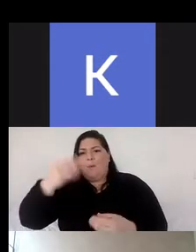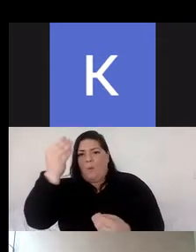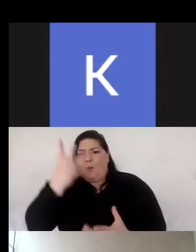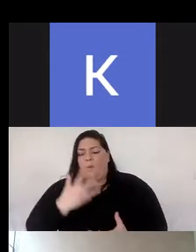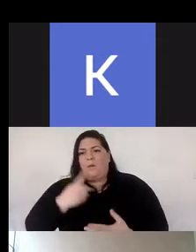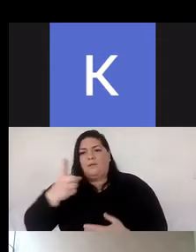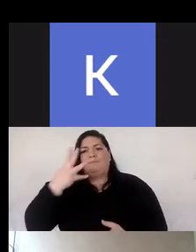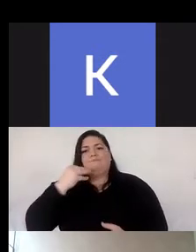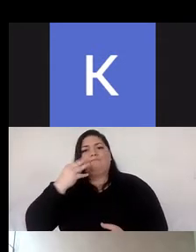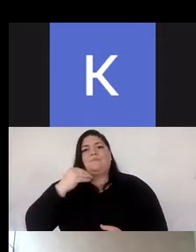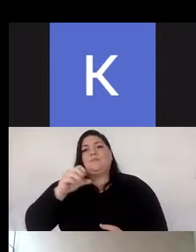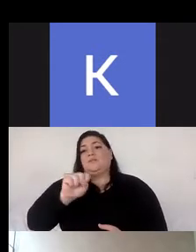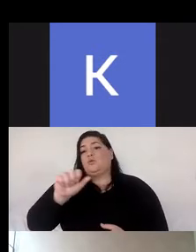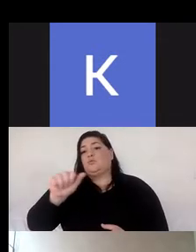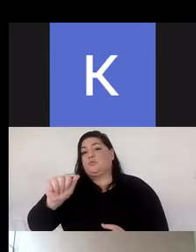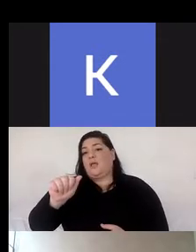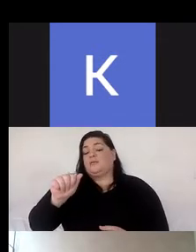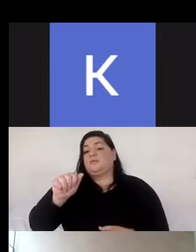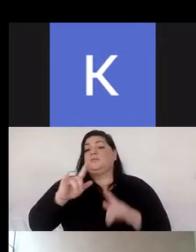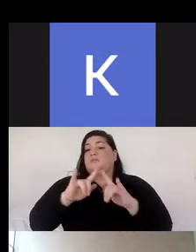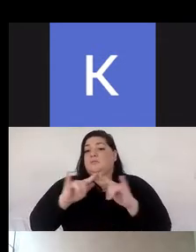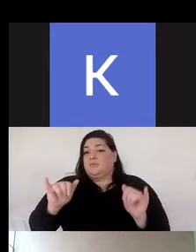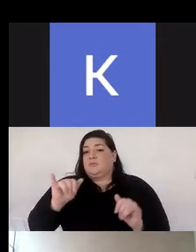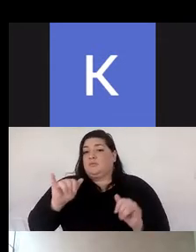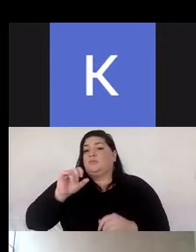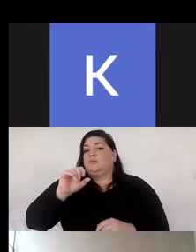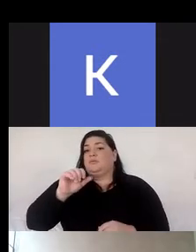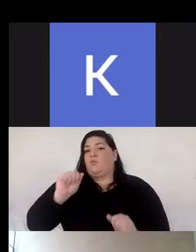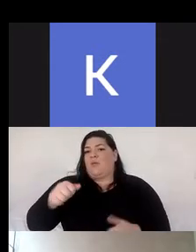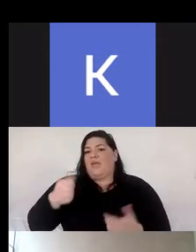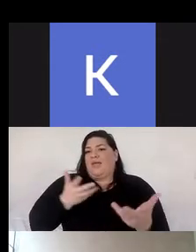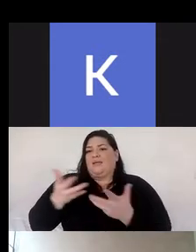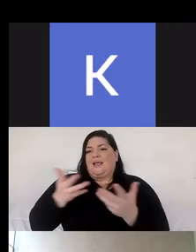but it has also allowed Sakhi to engage with all of its clients